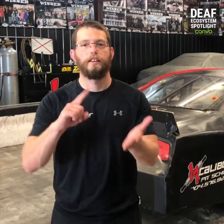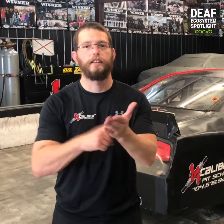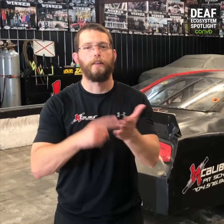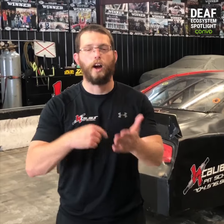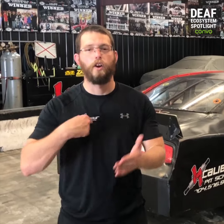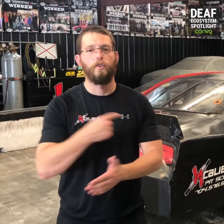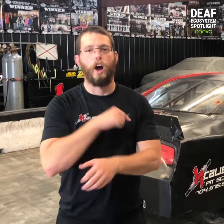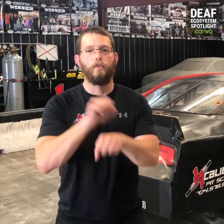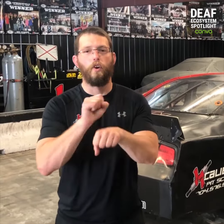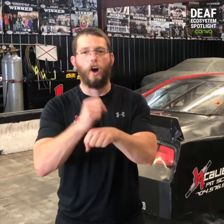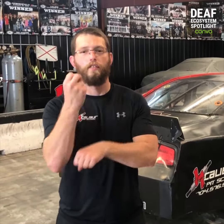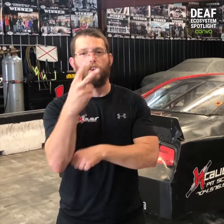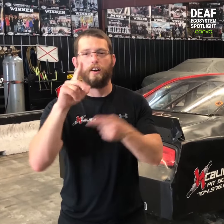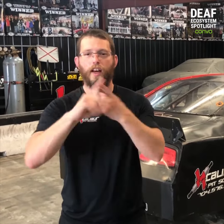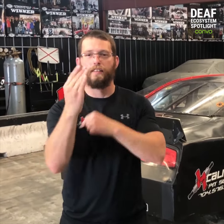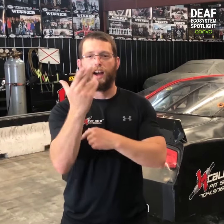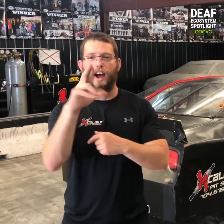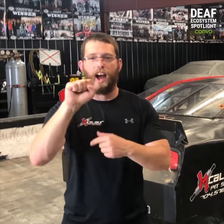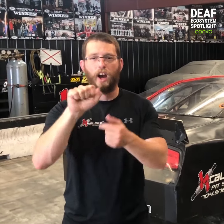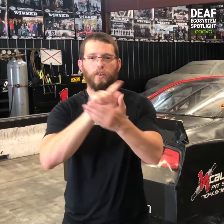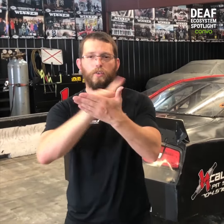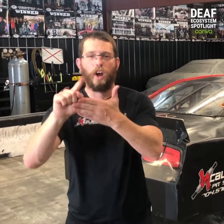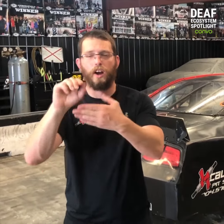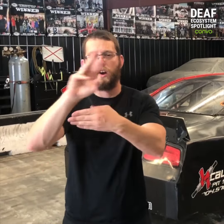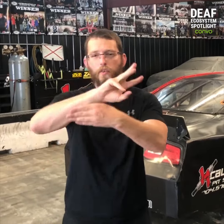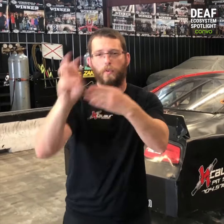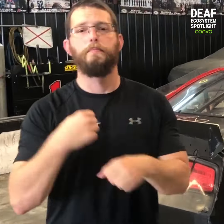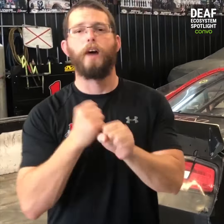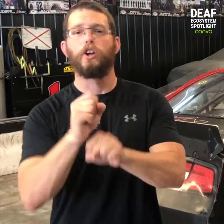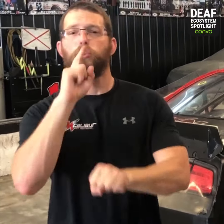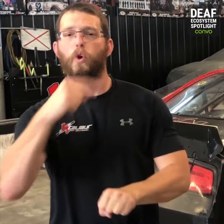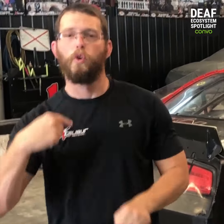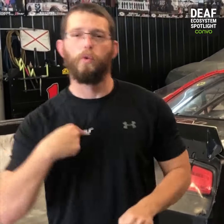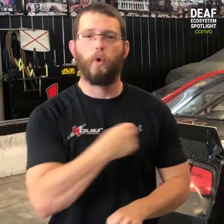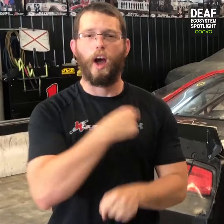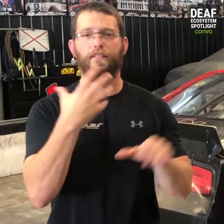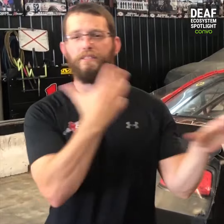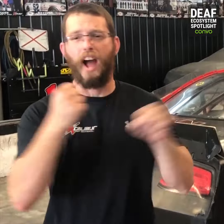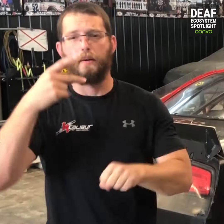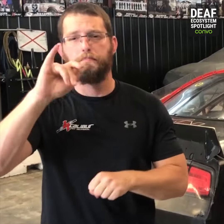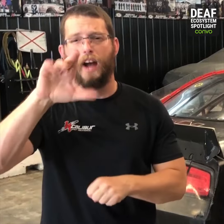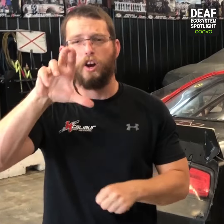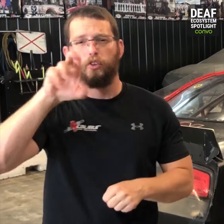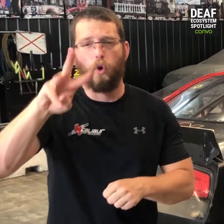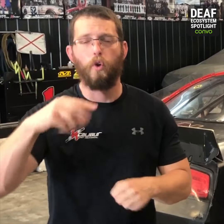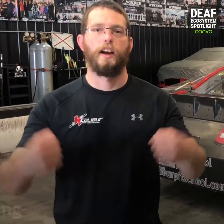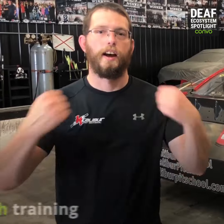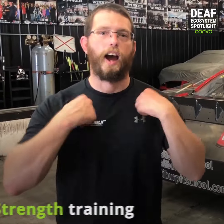Sometimes, we work 12 to 15 hour days. To make sure we’re a fast pit crew, we do